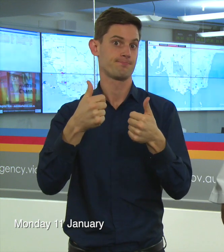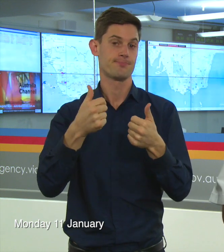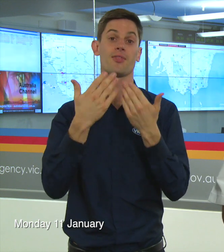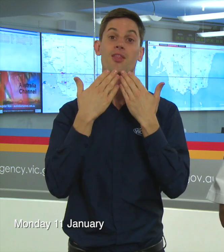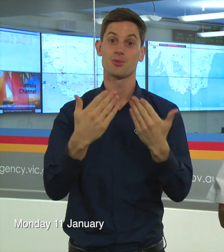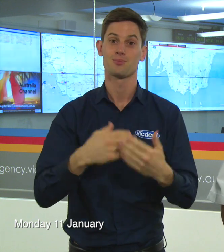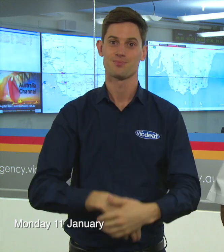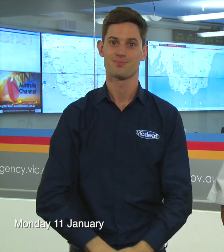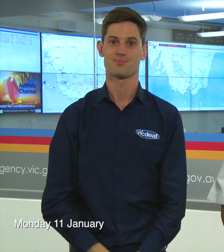Thank you.